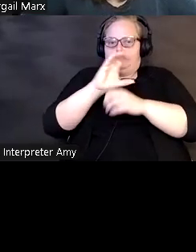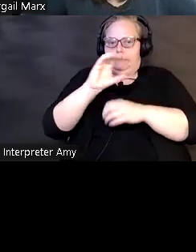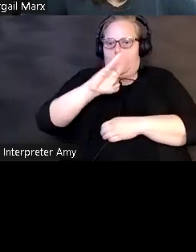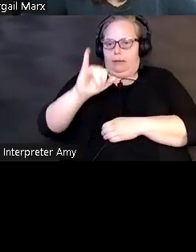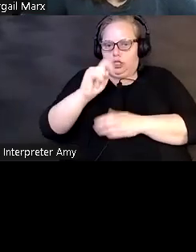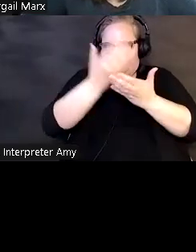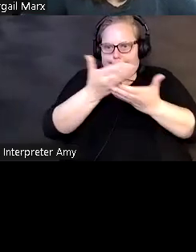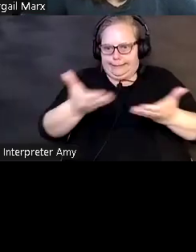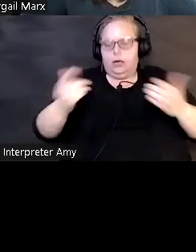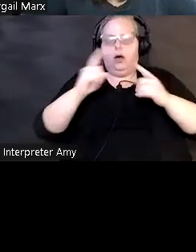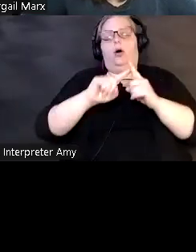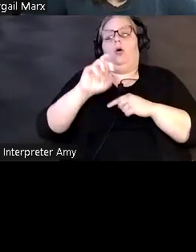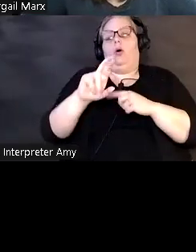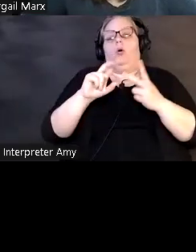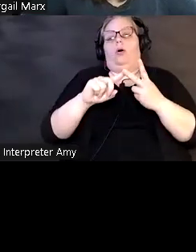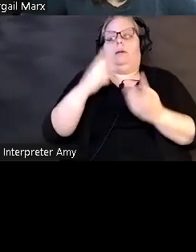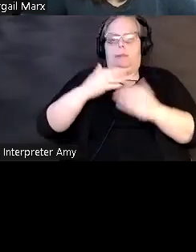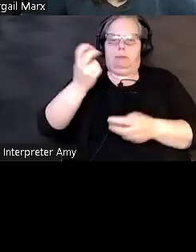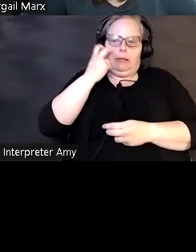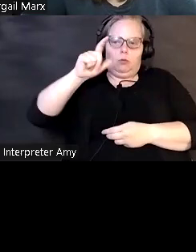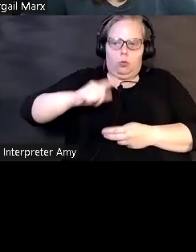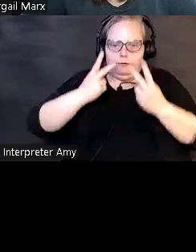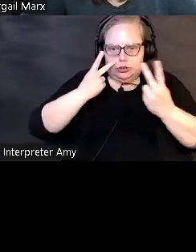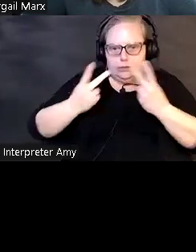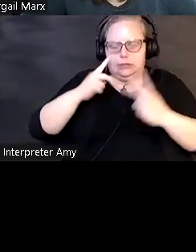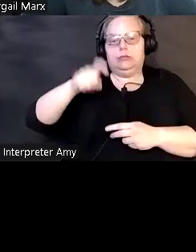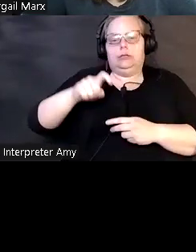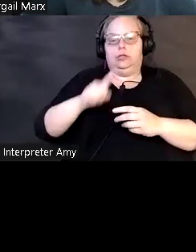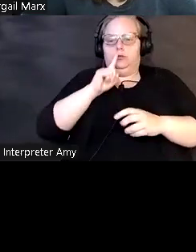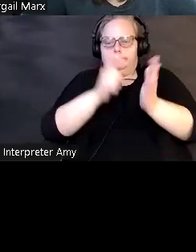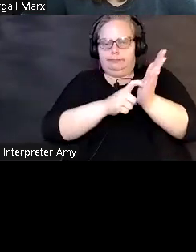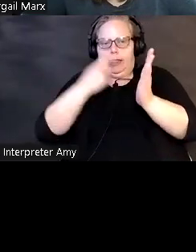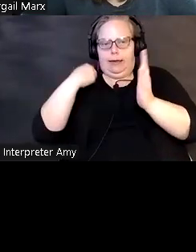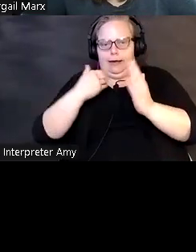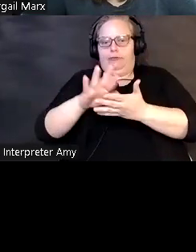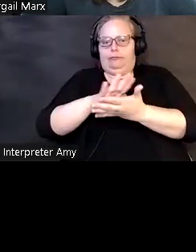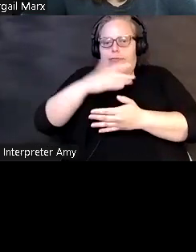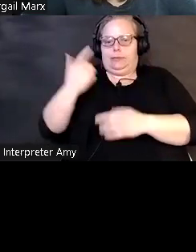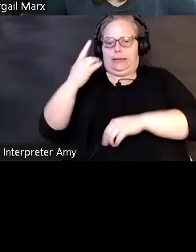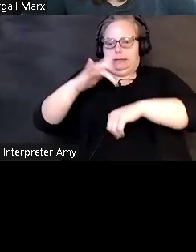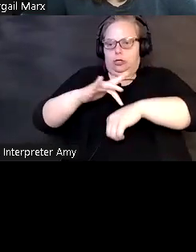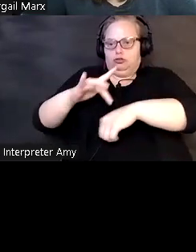or low vision and need to actually be able to have that tactile object to be able to feel,